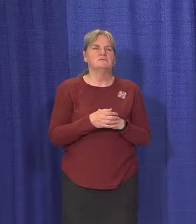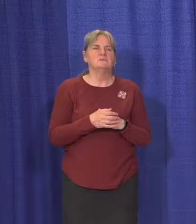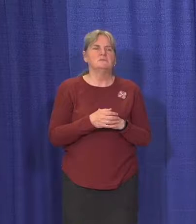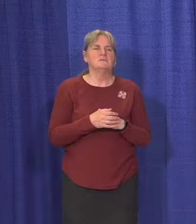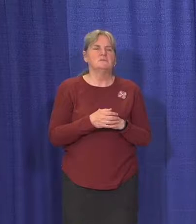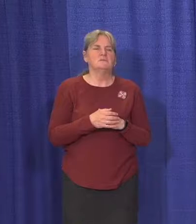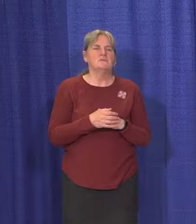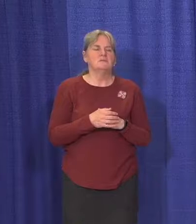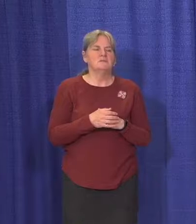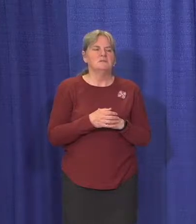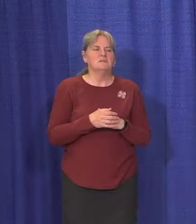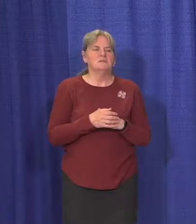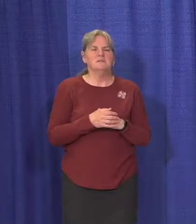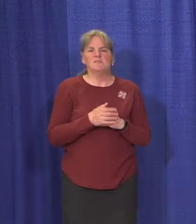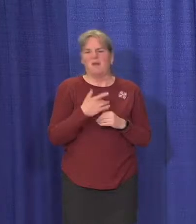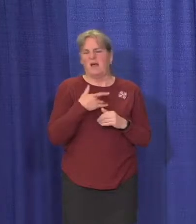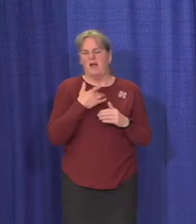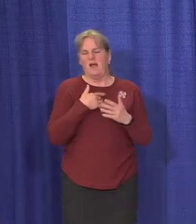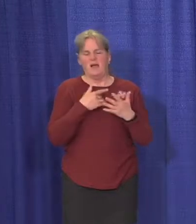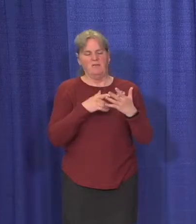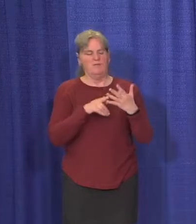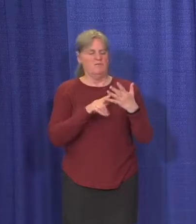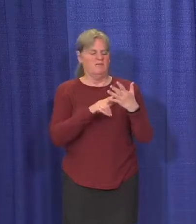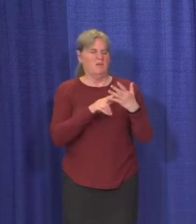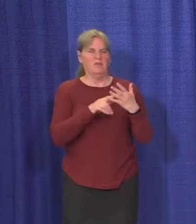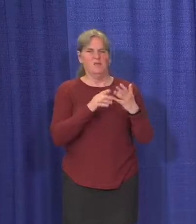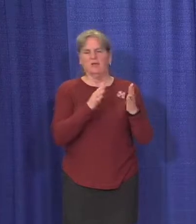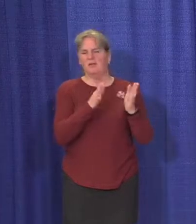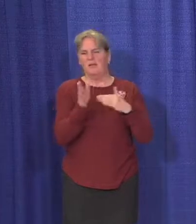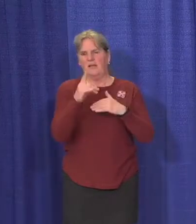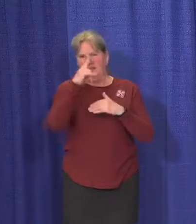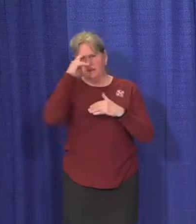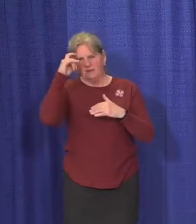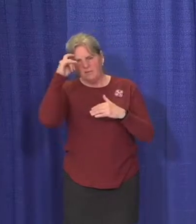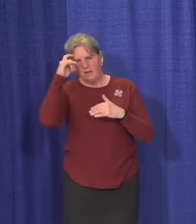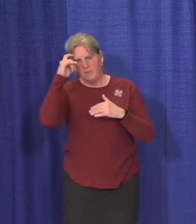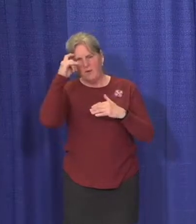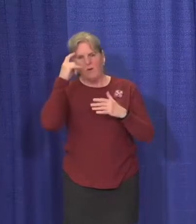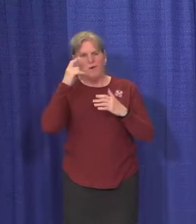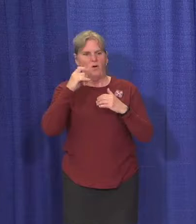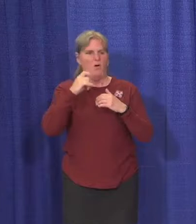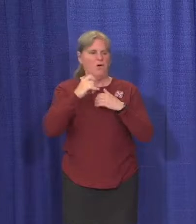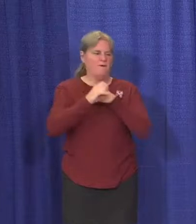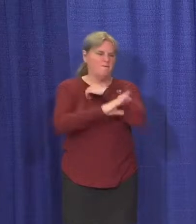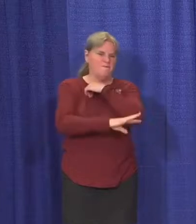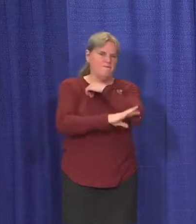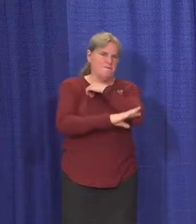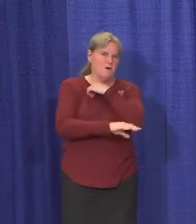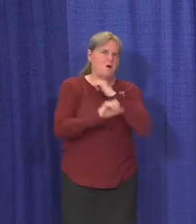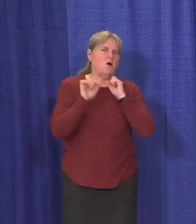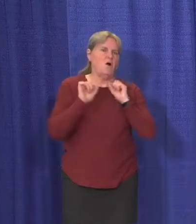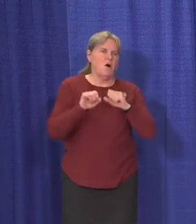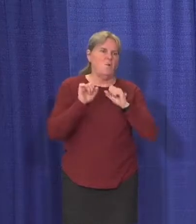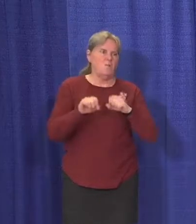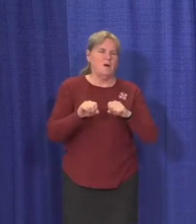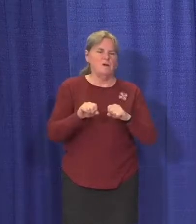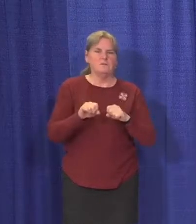what I understand is, a